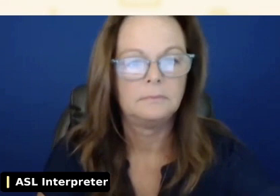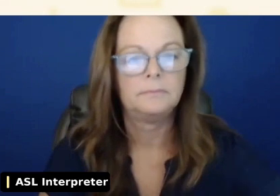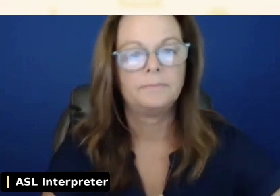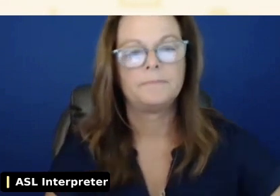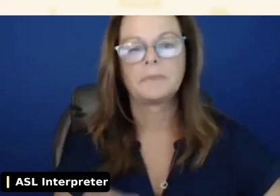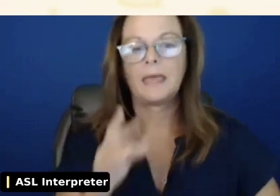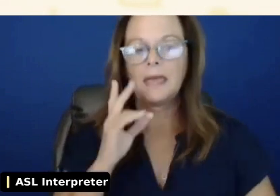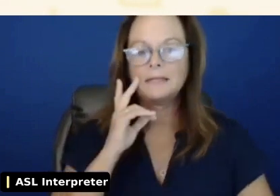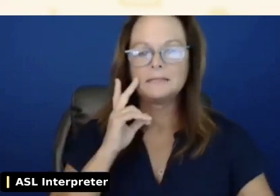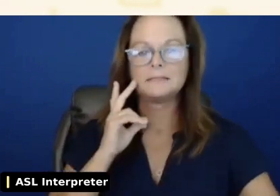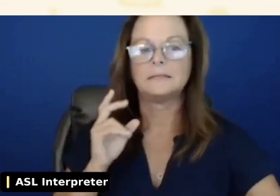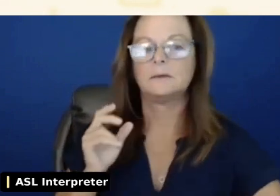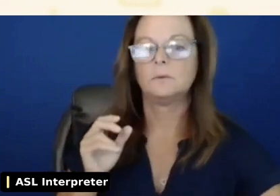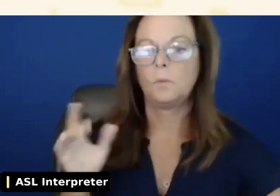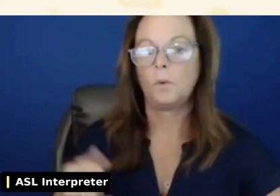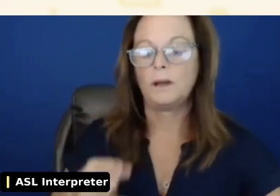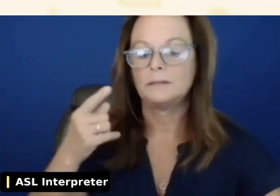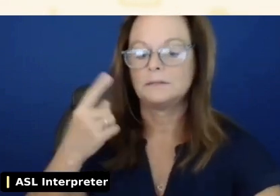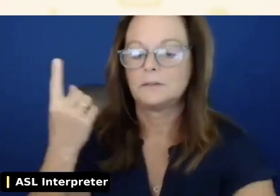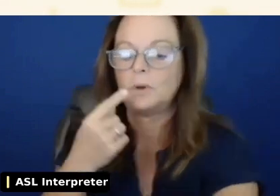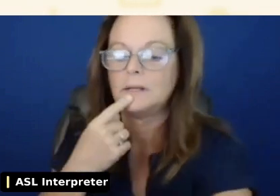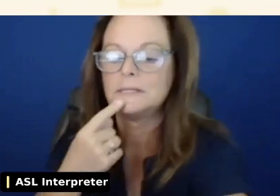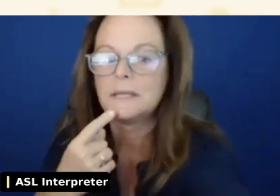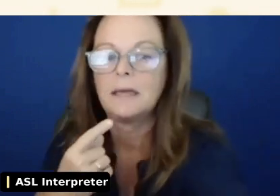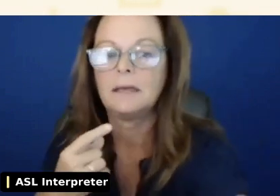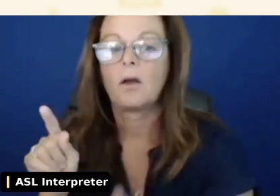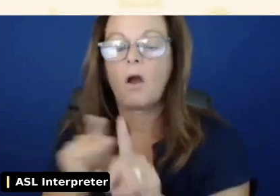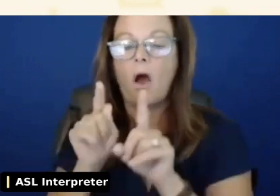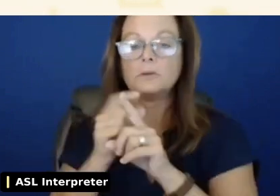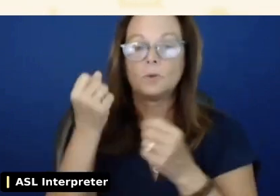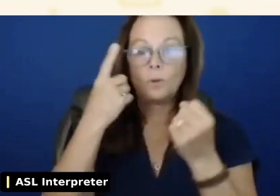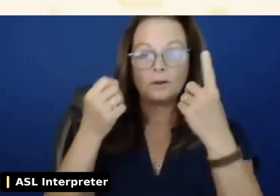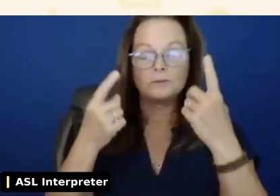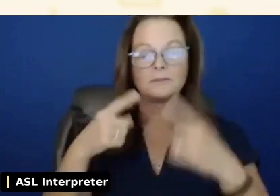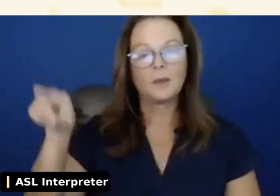or to understand what the person is saying.